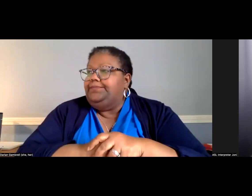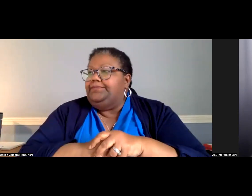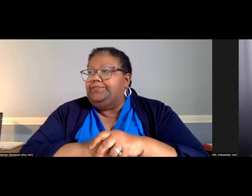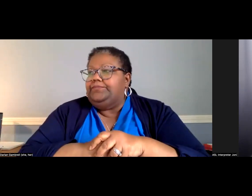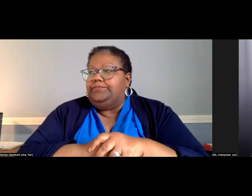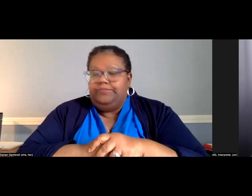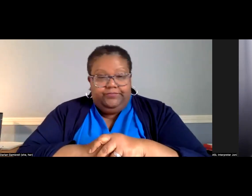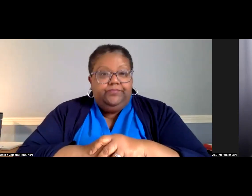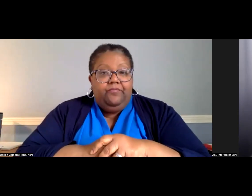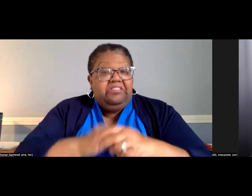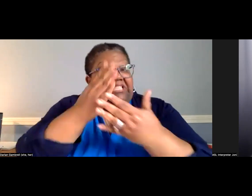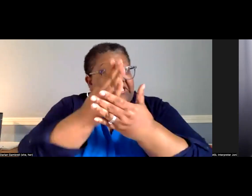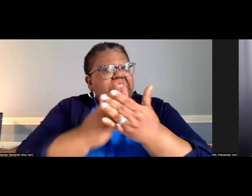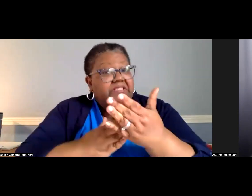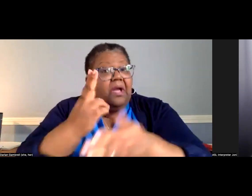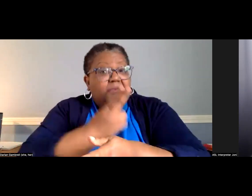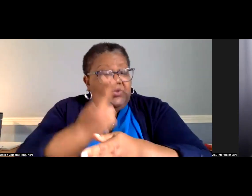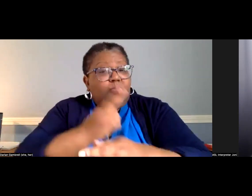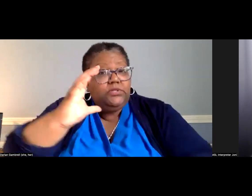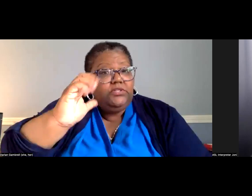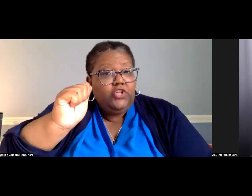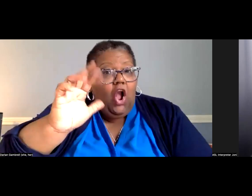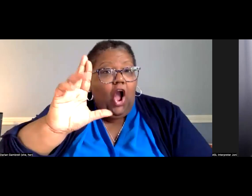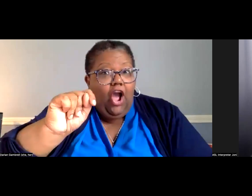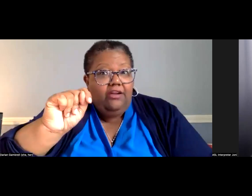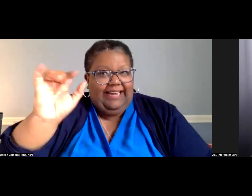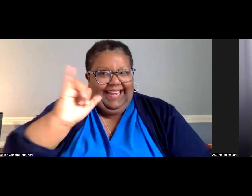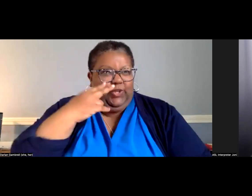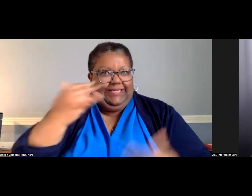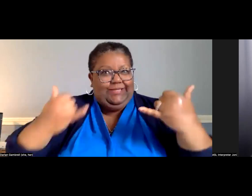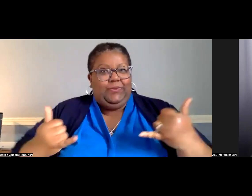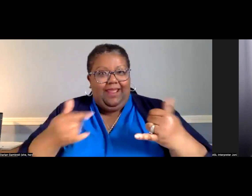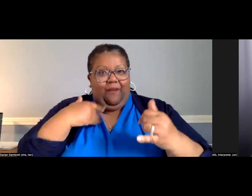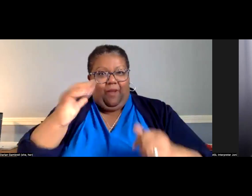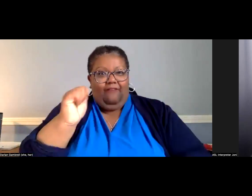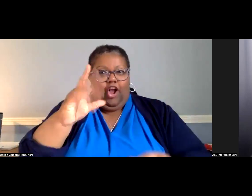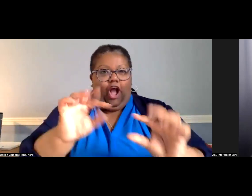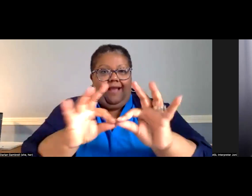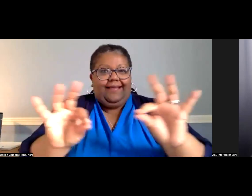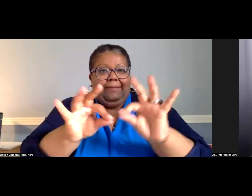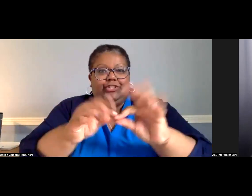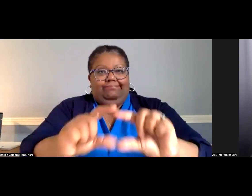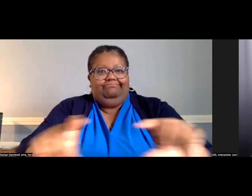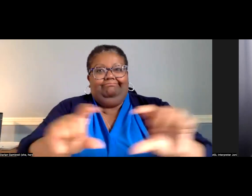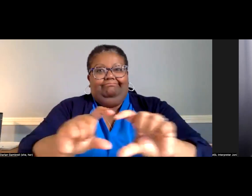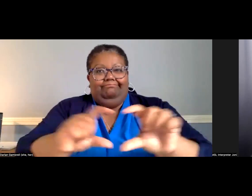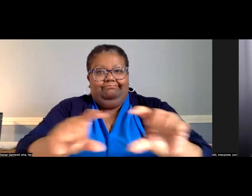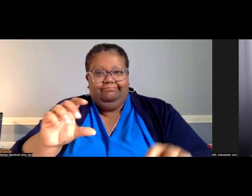might be needed in your facility when it comes to interpreting. others use CART or captioning